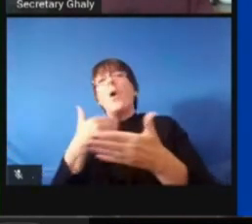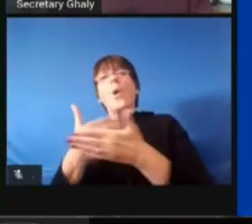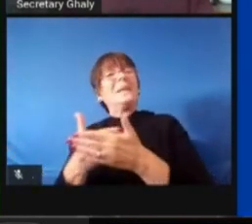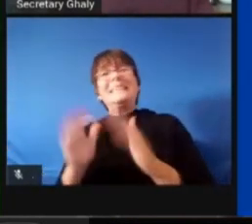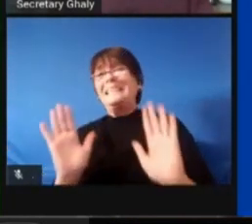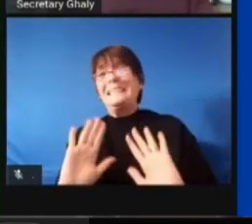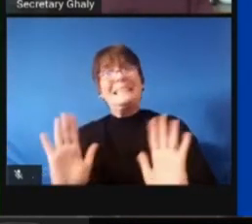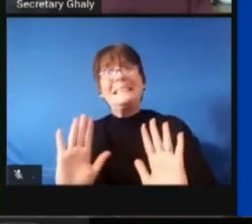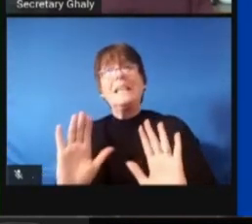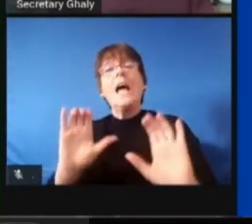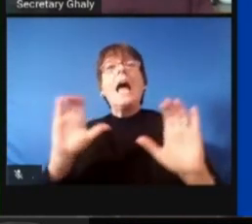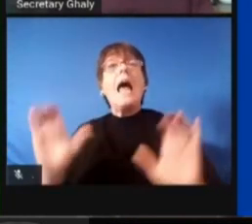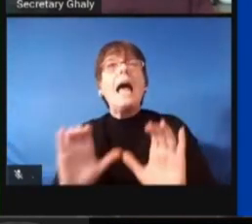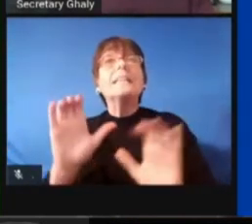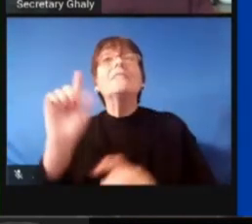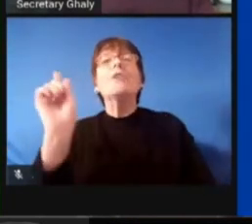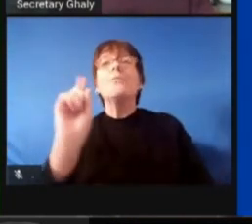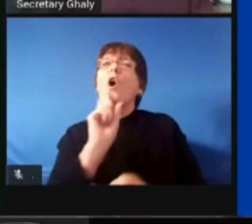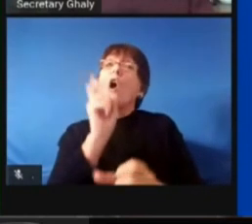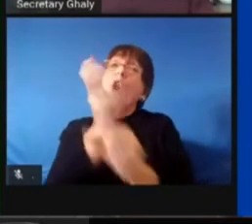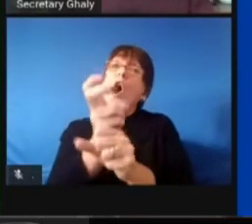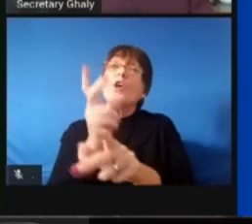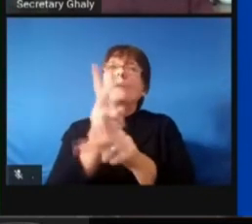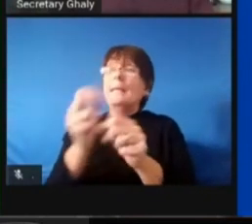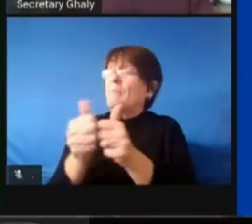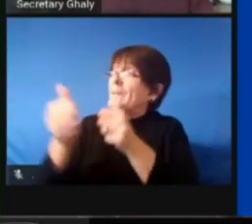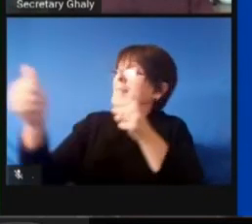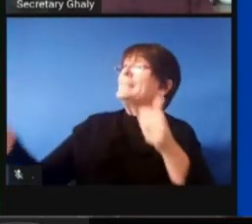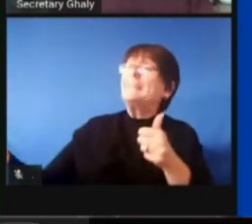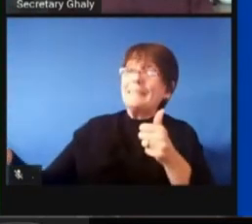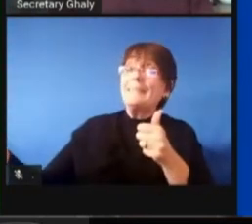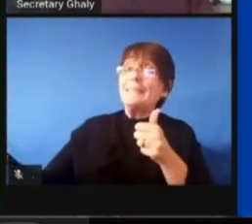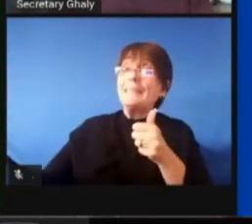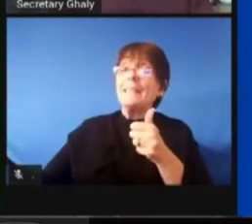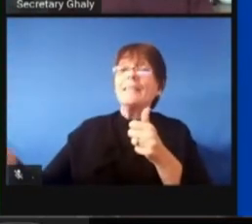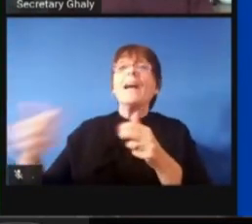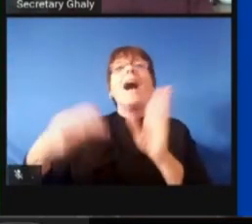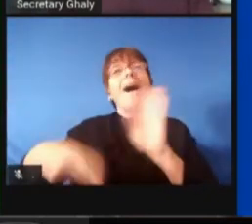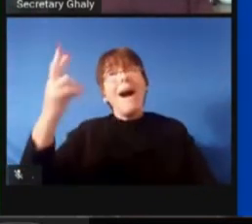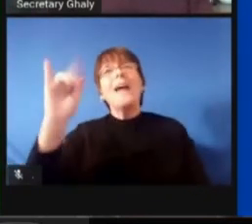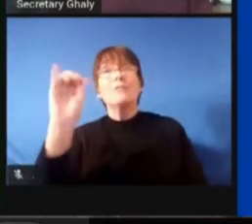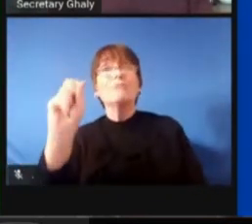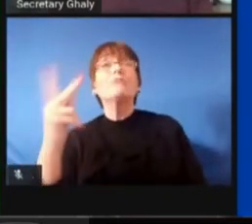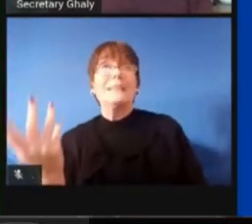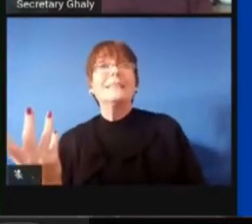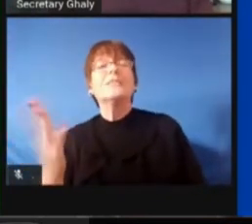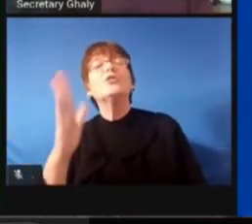EVEN THOSE THAT WE KNOW QUITE WELL WHO ARE NOT PART OF OUR IMMEDIATE HOUSEHOLD.